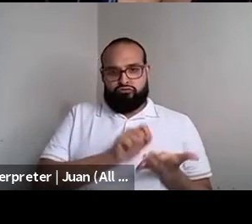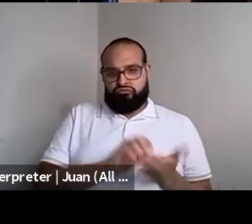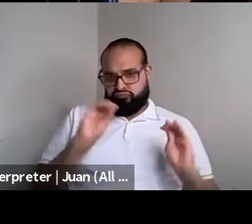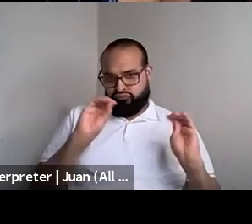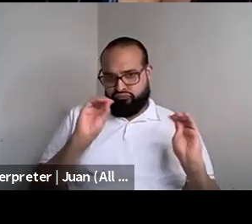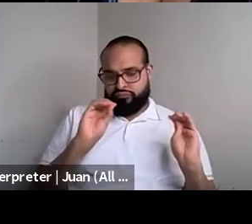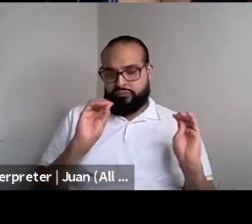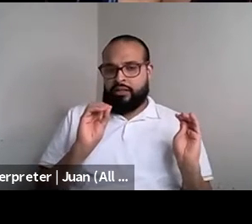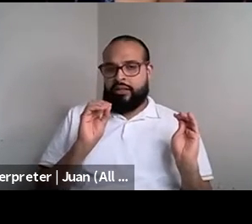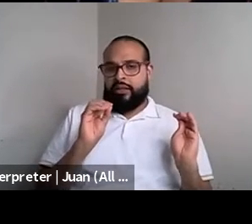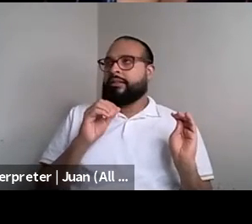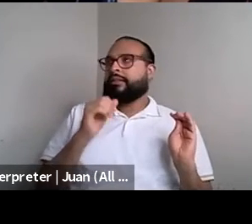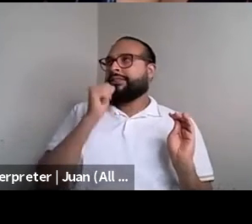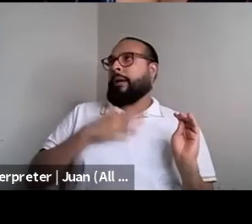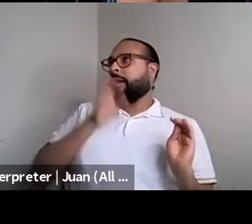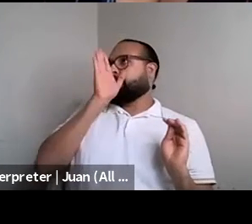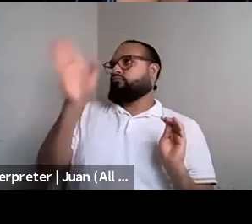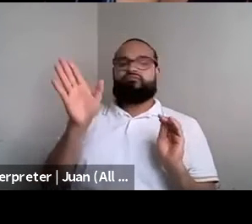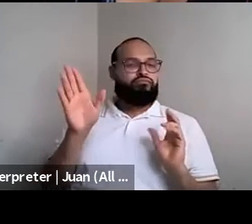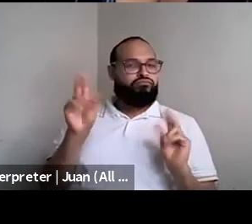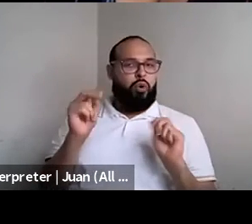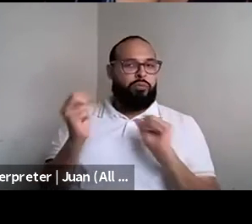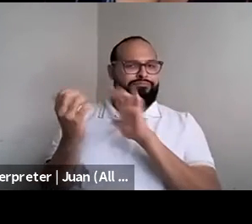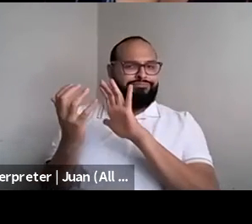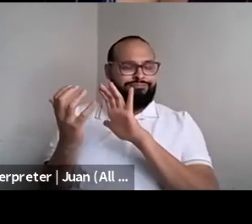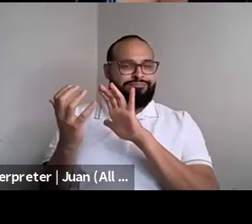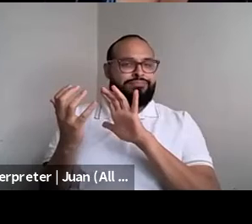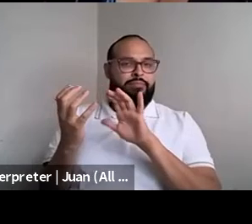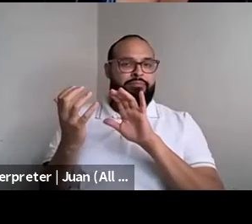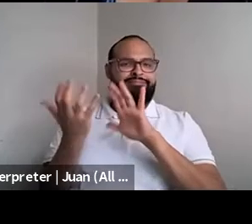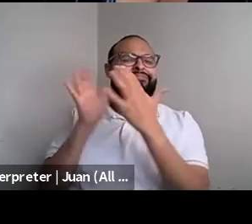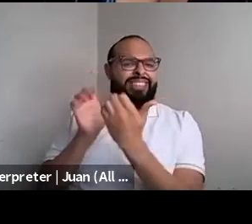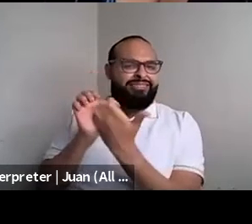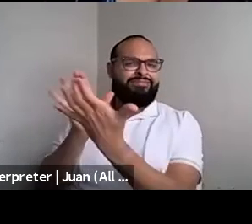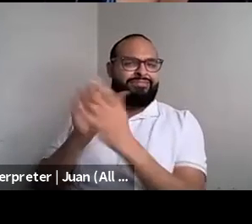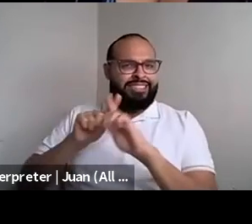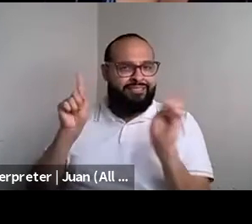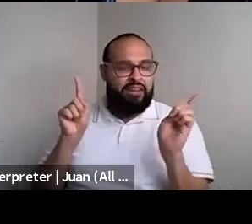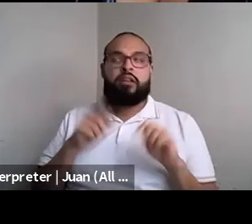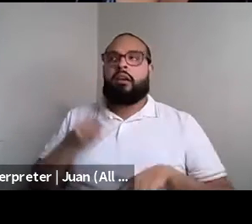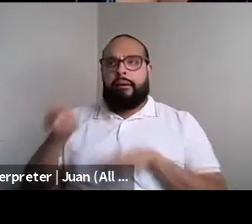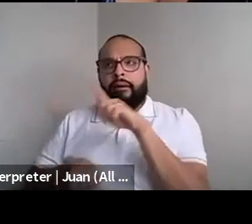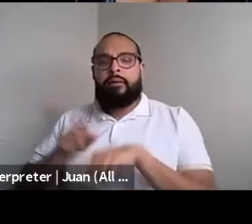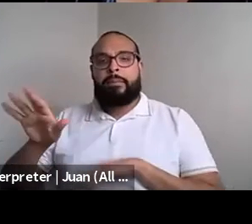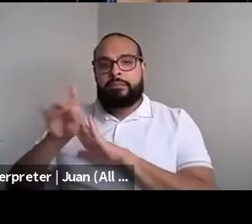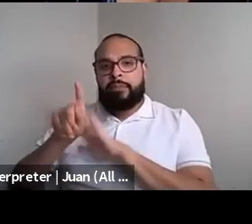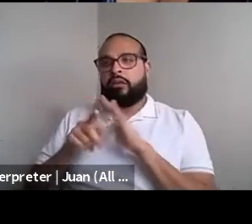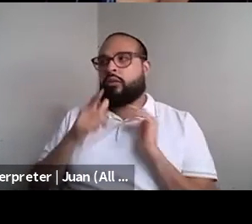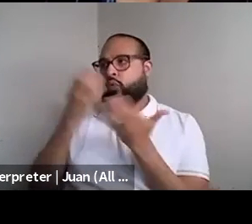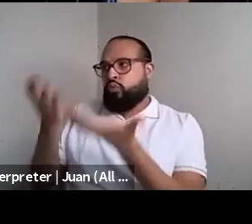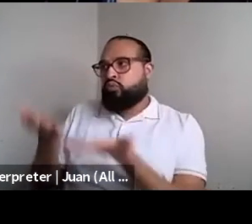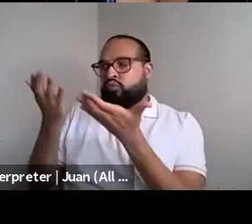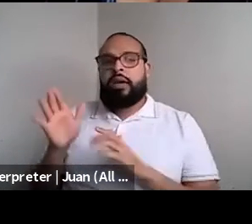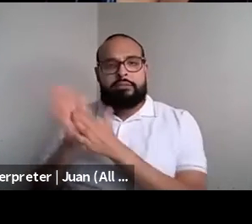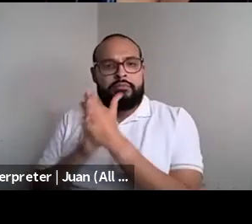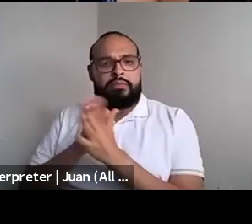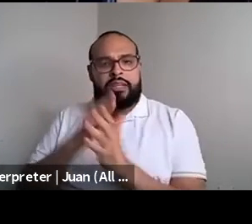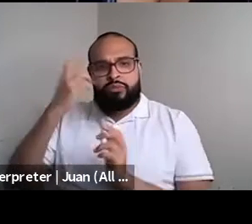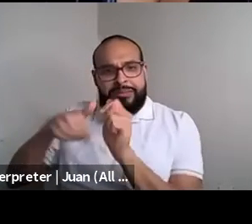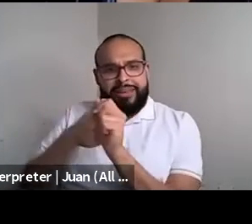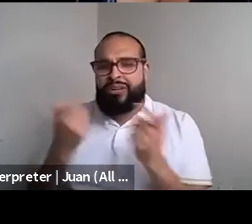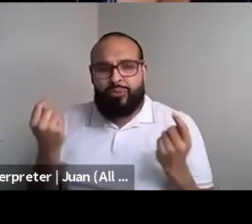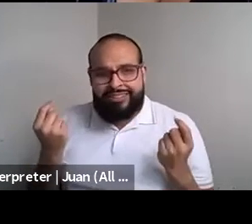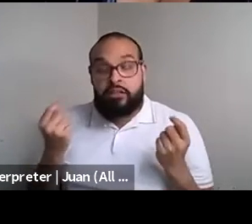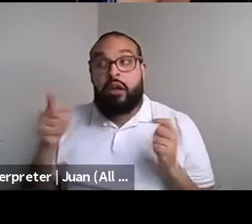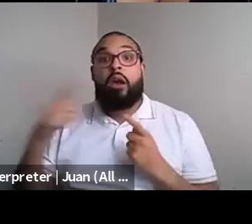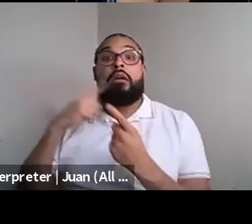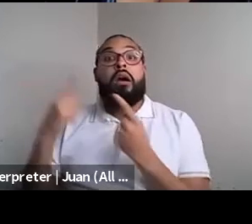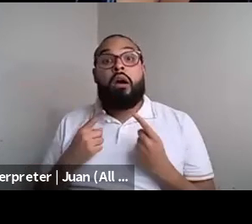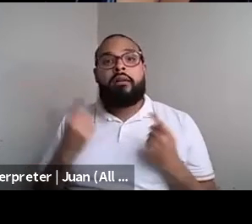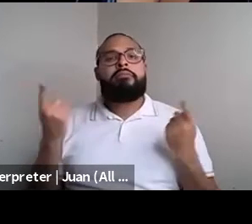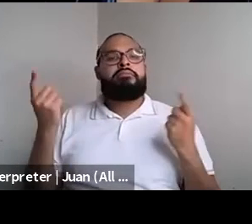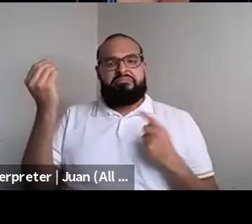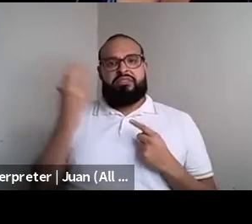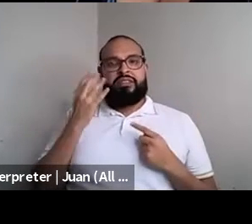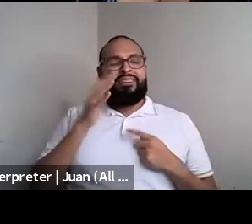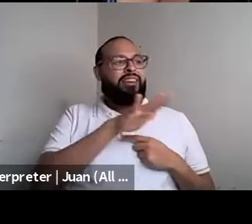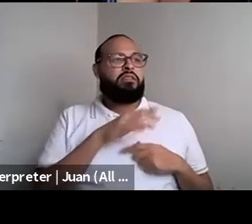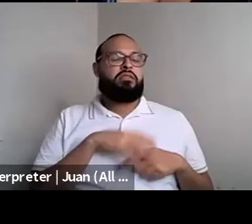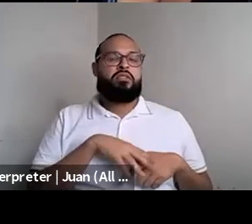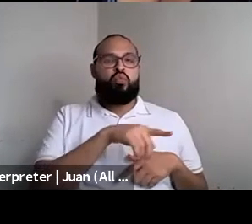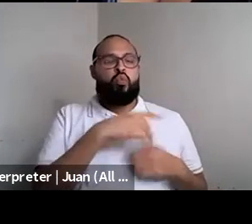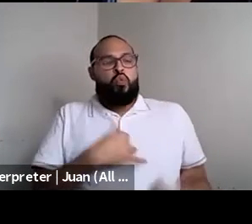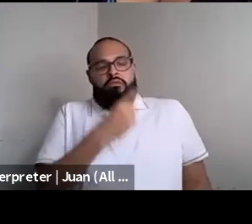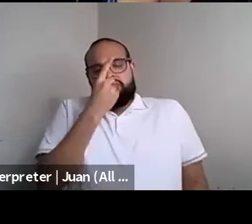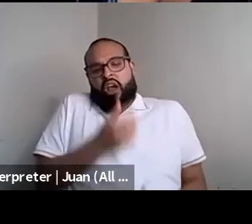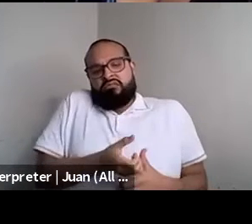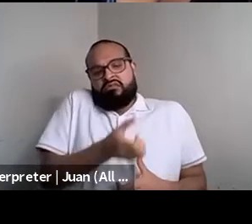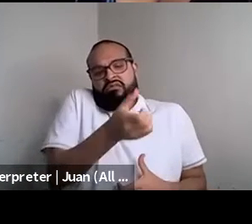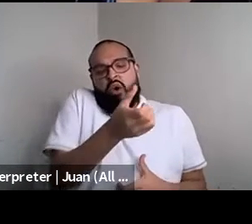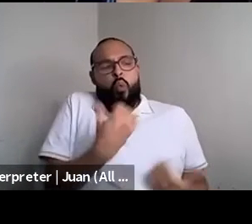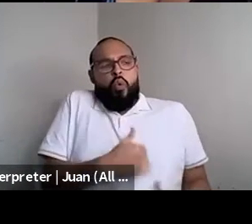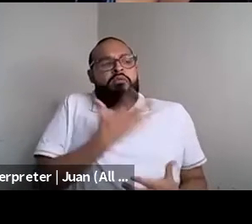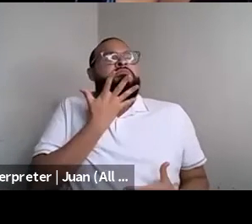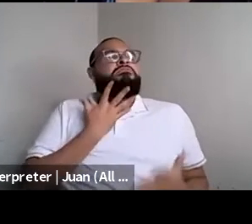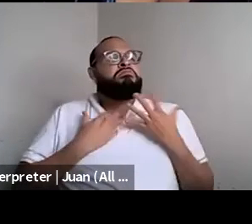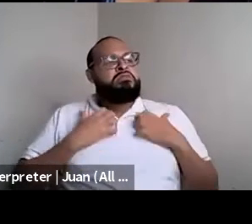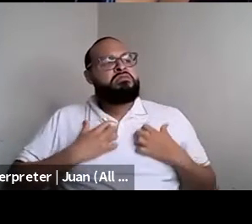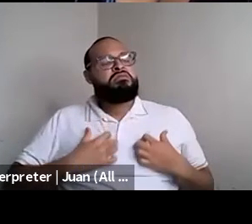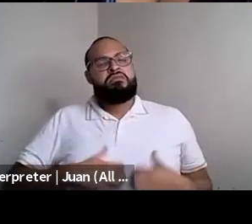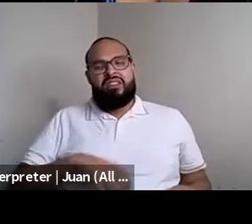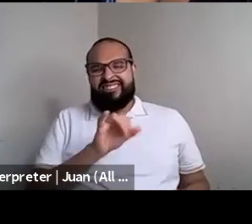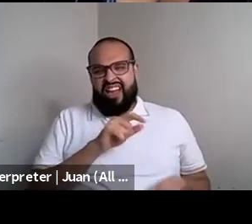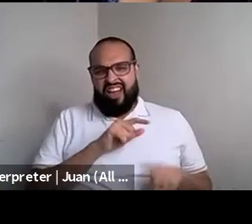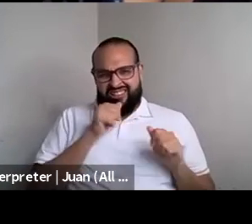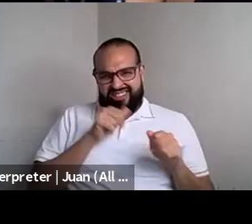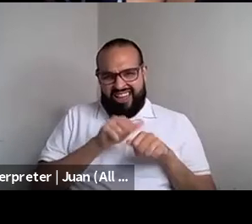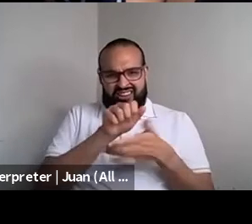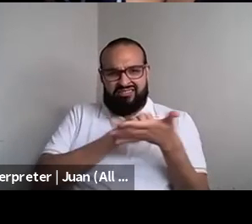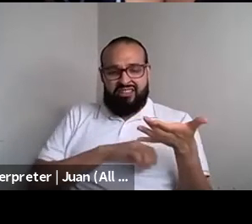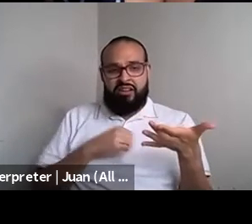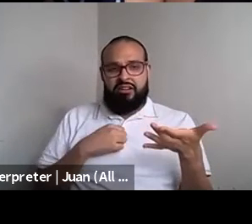Nahshon Anderson: I wasn't approaching it. I wanted to talk to him, you know, based on his background who he was. You know what his motivation was and he when he responded. He told me that I was making a Deckard. He told me that it was so erotic my my letter that I wrote him had unintended consequences.